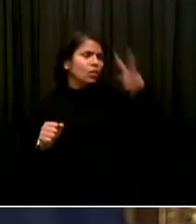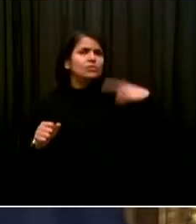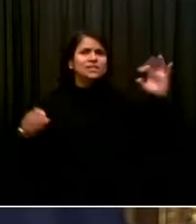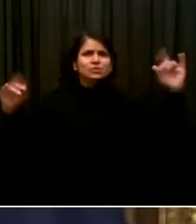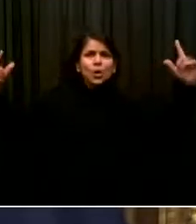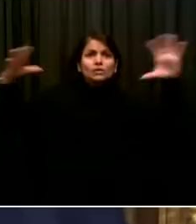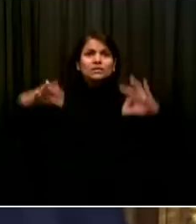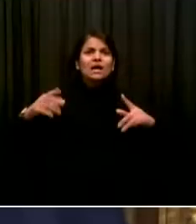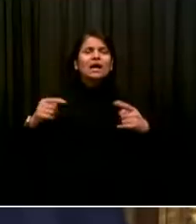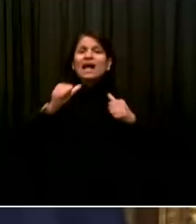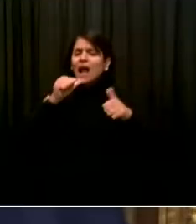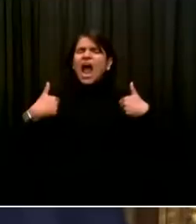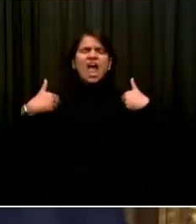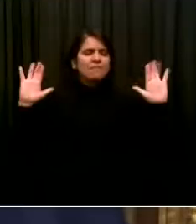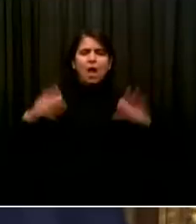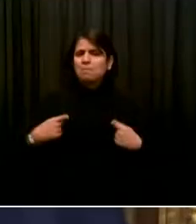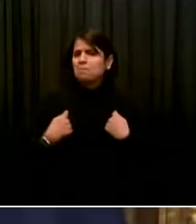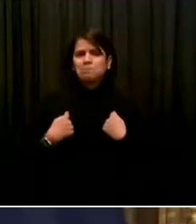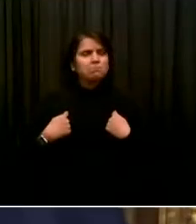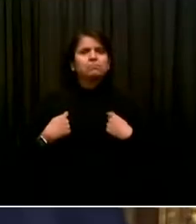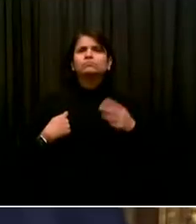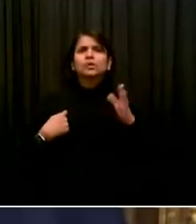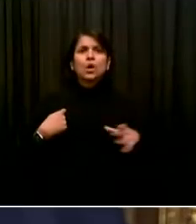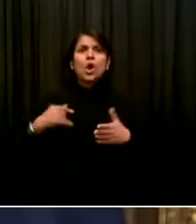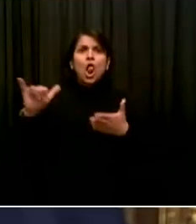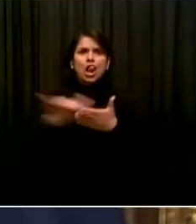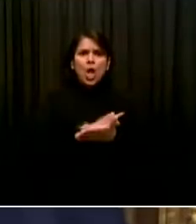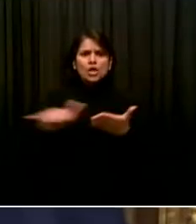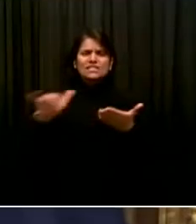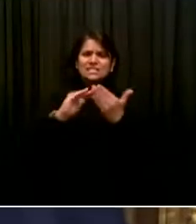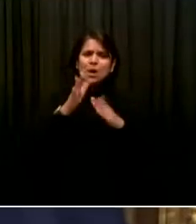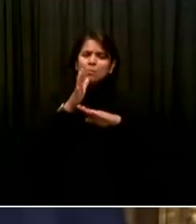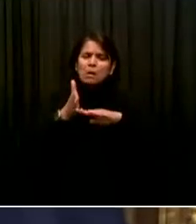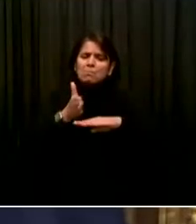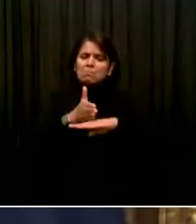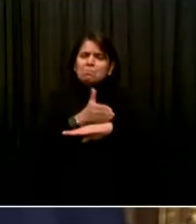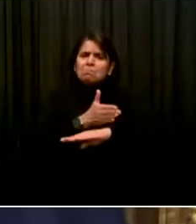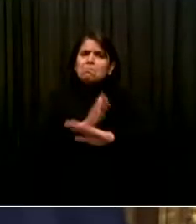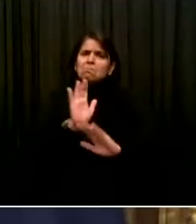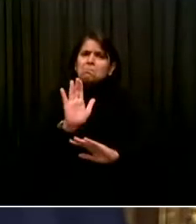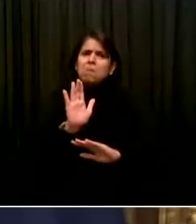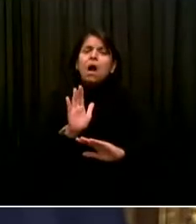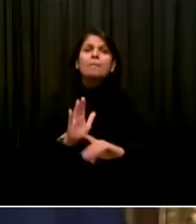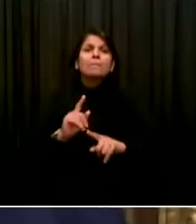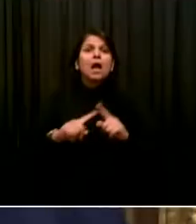WE WILL NEVER STOP FIGHTING TO PROTECT NEW YORKERS. NEW YORK CIT Y HAS COME A LONG